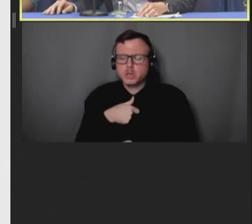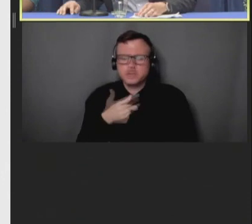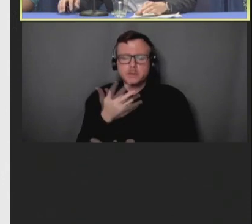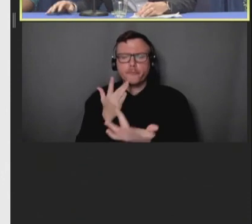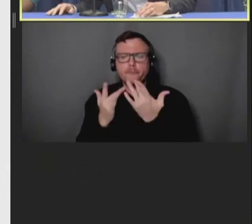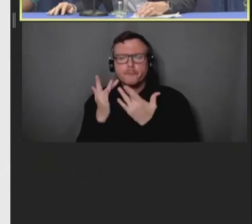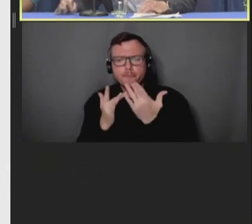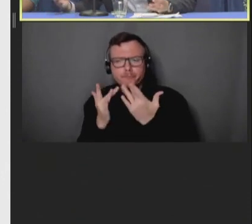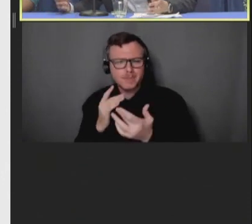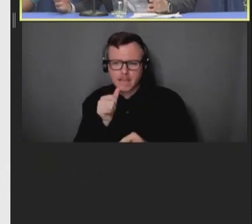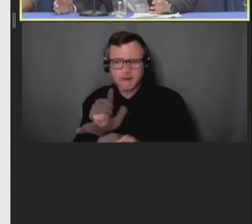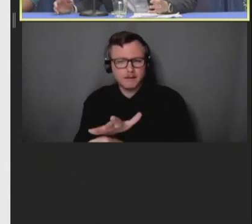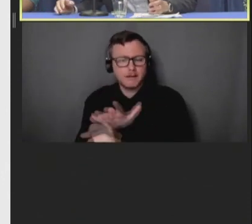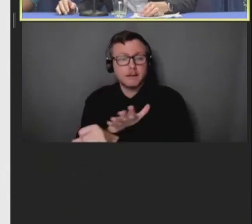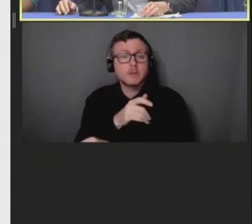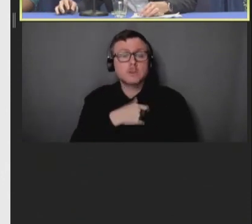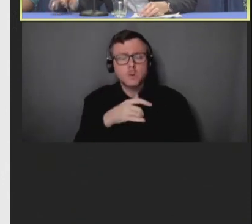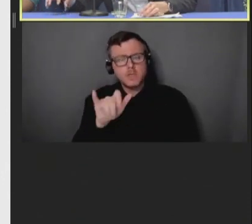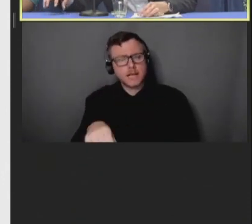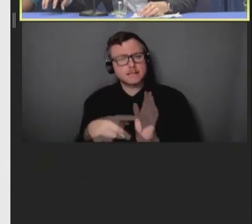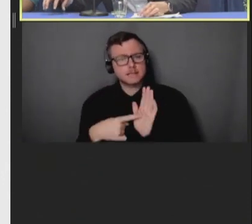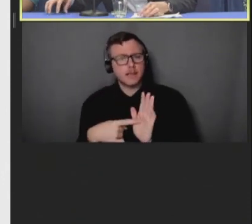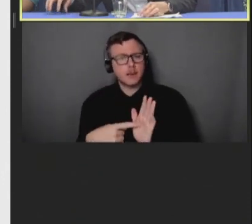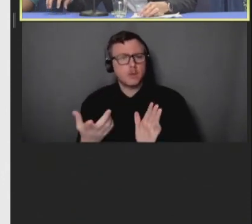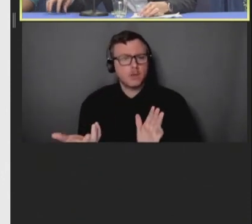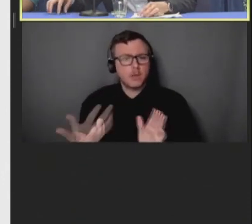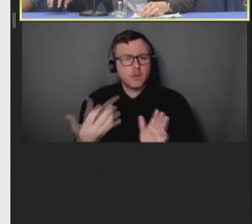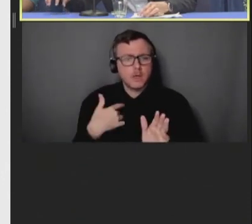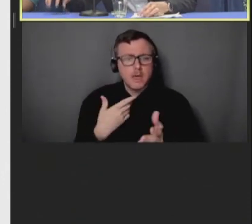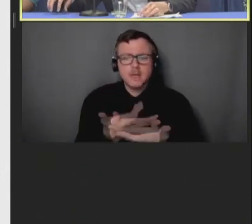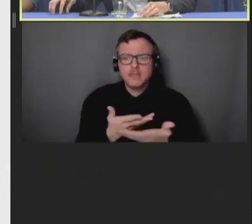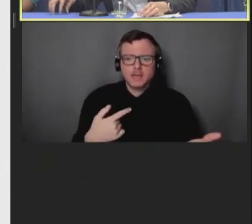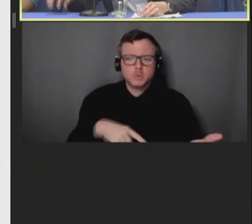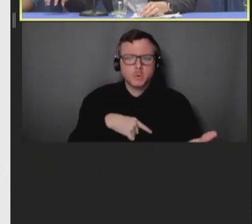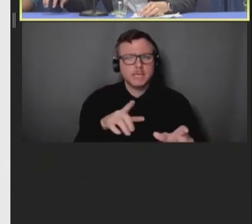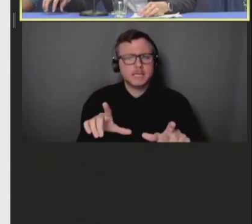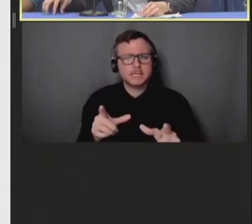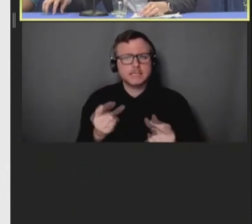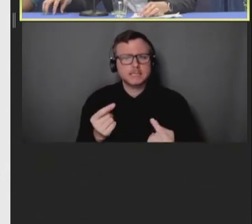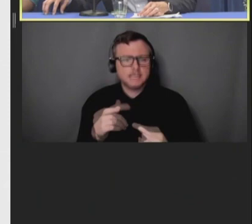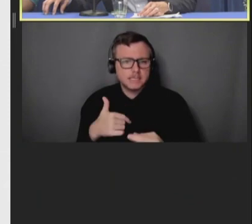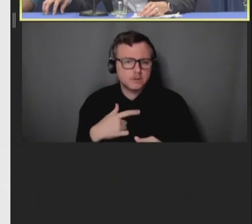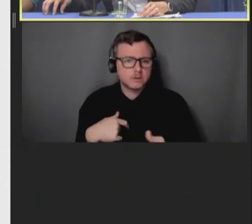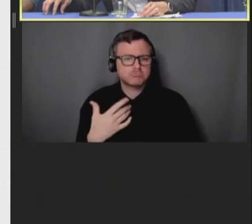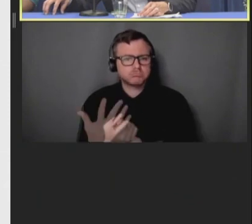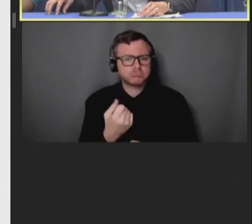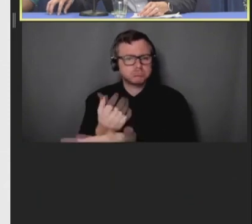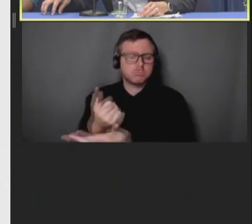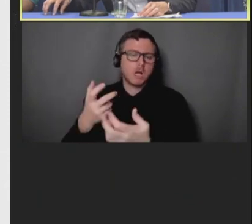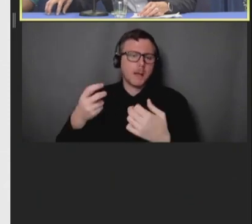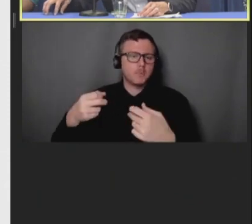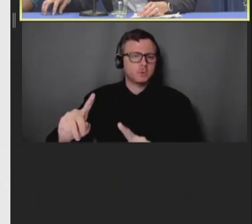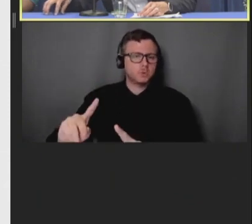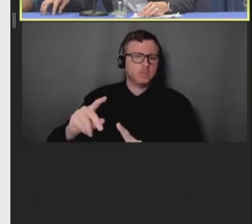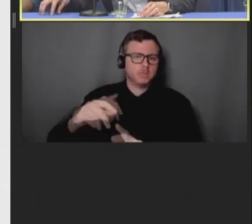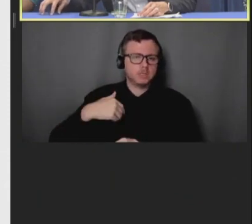So those are examples of, you know, we might -- things we did sort of opportunistically around COVID-19, just scrappy and make it happen,